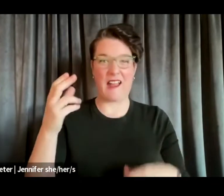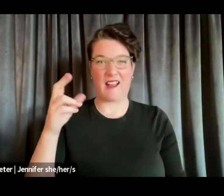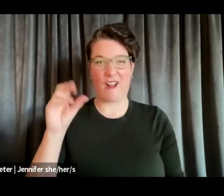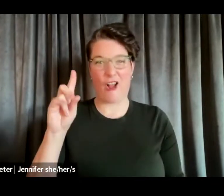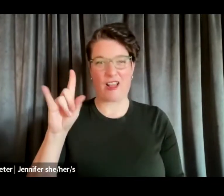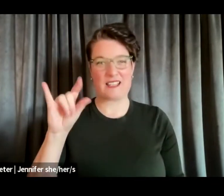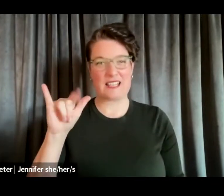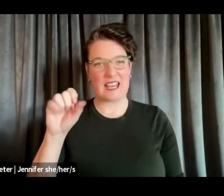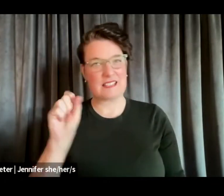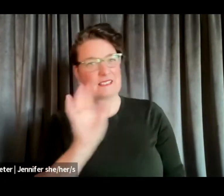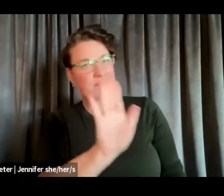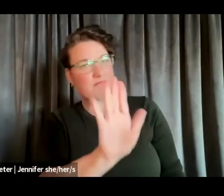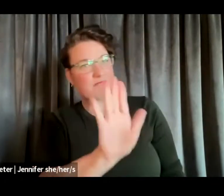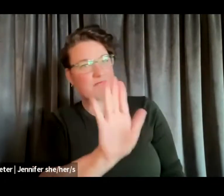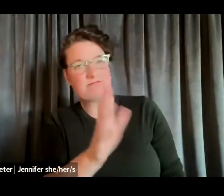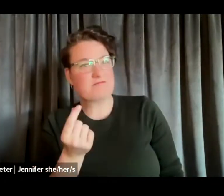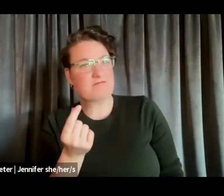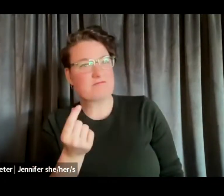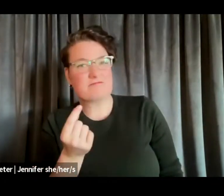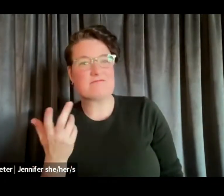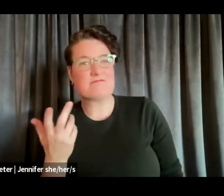What's what are your high holiday connections?